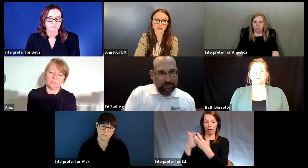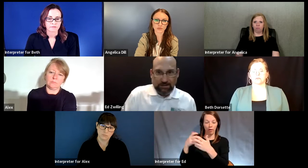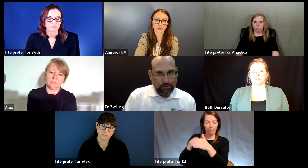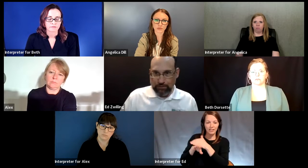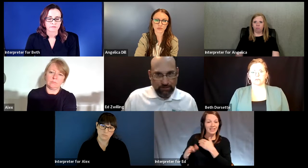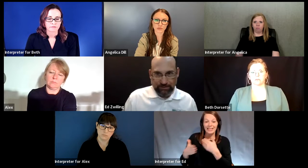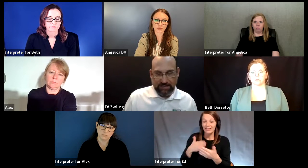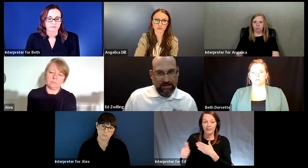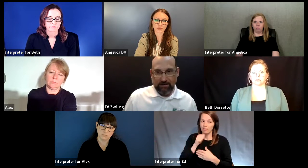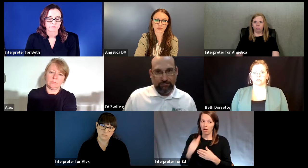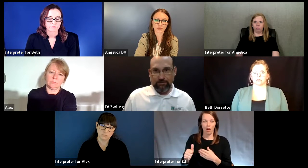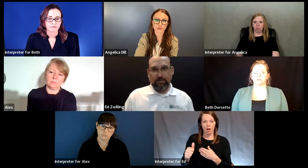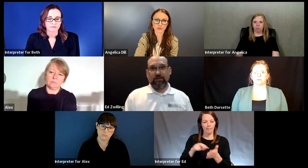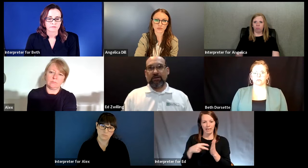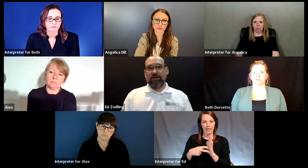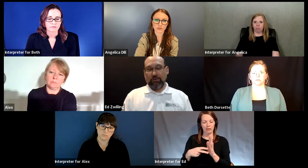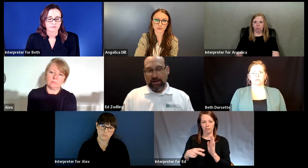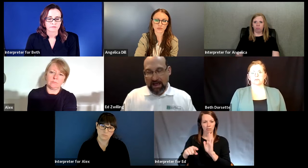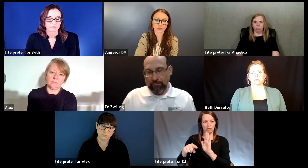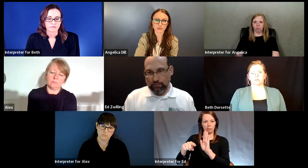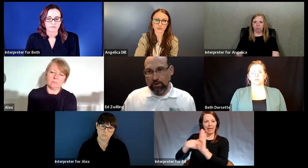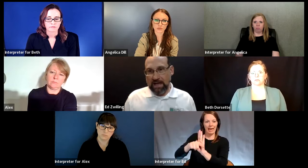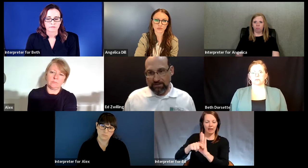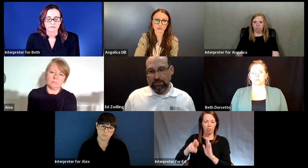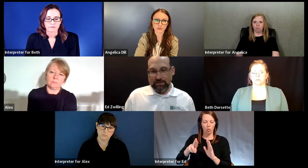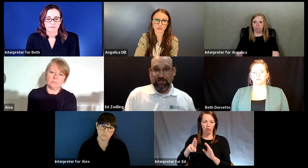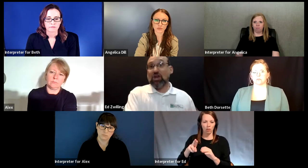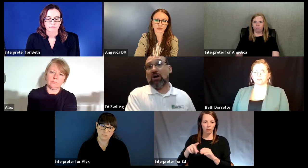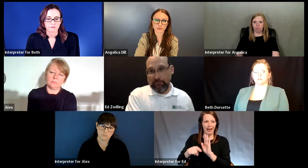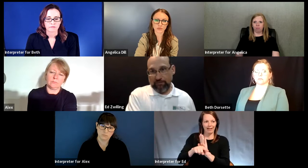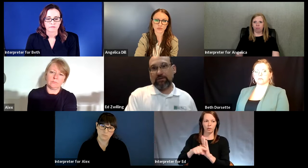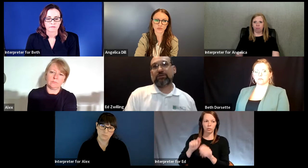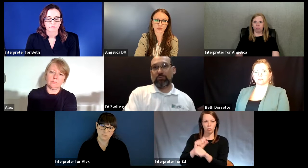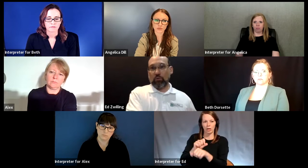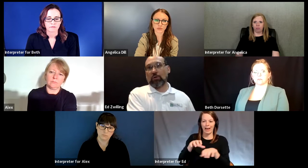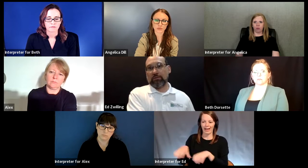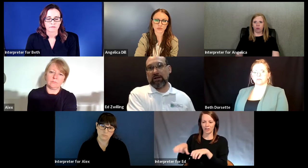even if it doesn't result in a negative or adverse work action is enough to support a